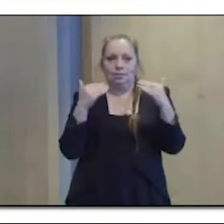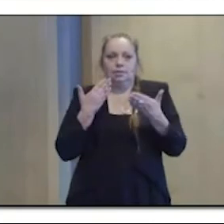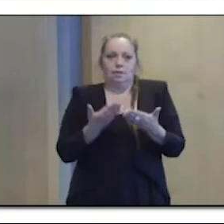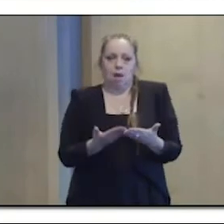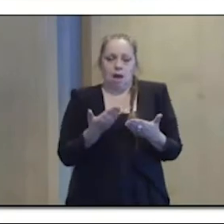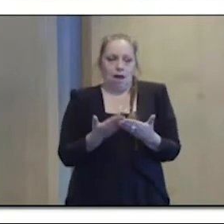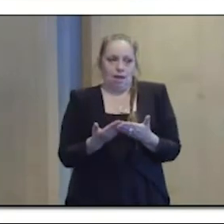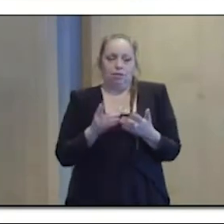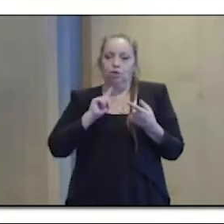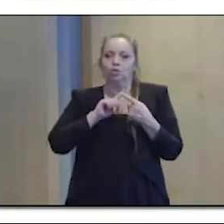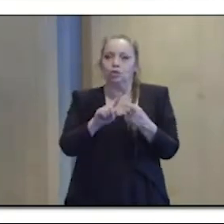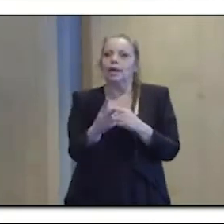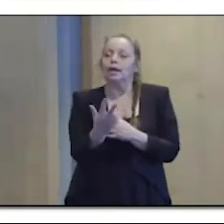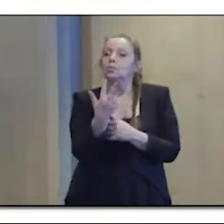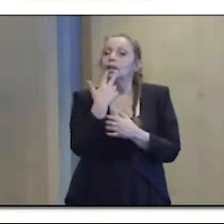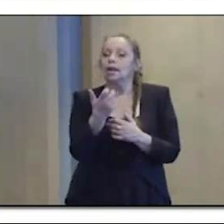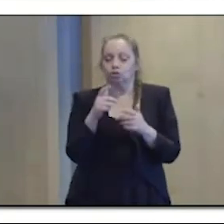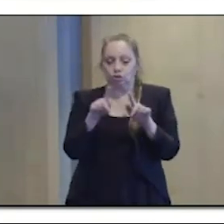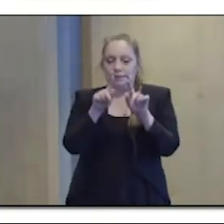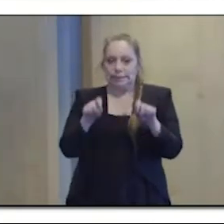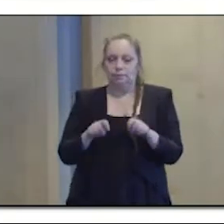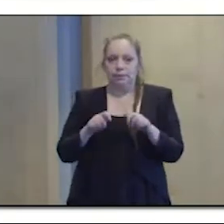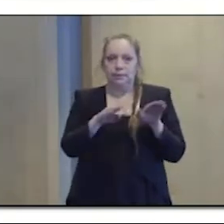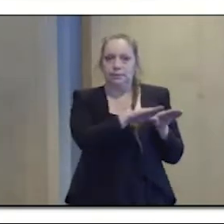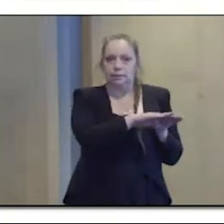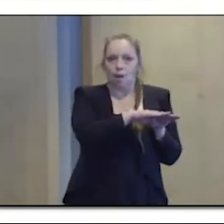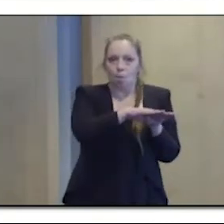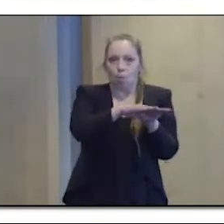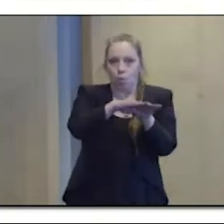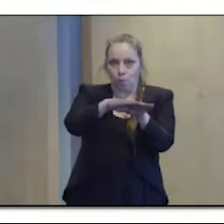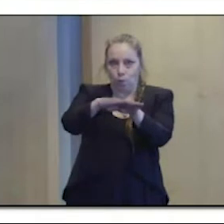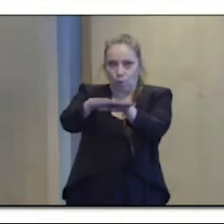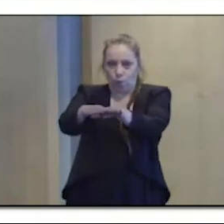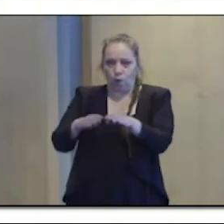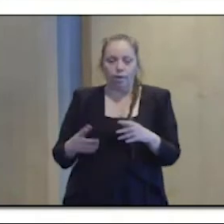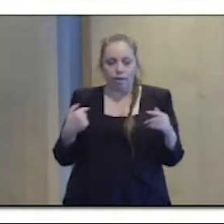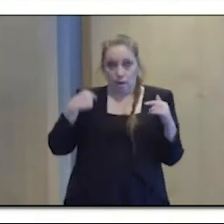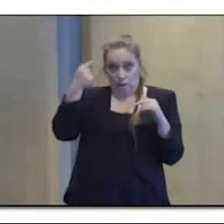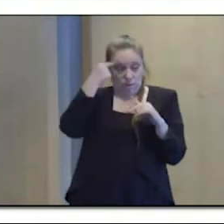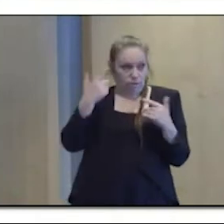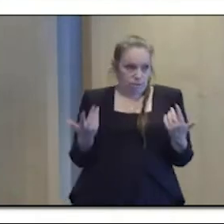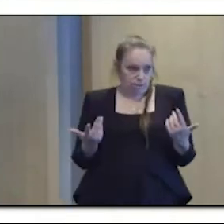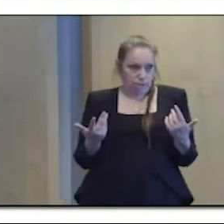our electricity system stable and secure. So if you think of water, and that's called frequency,